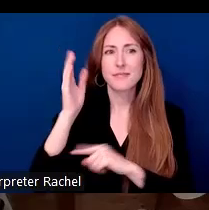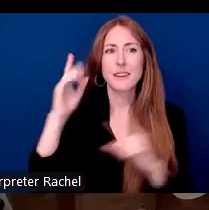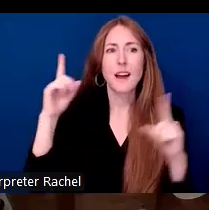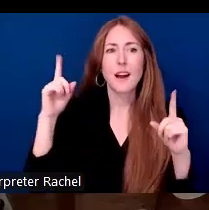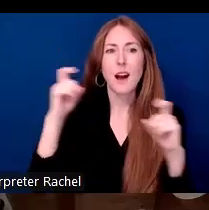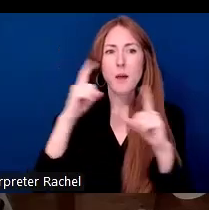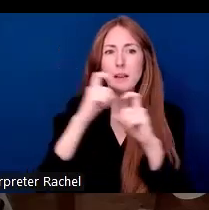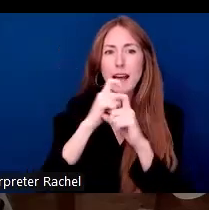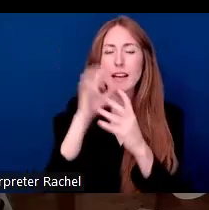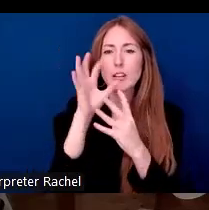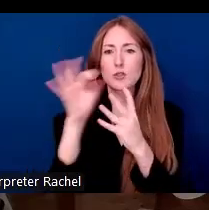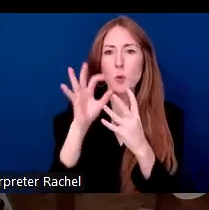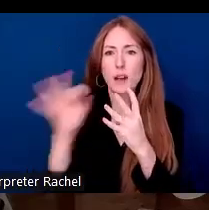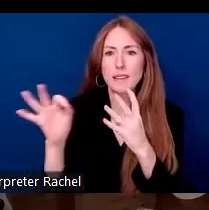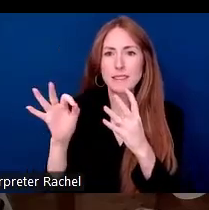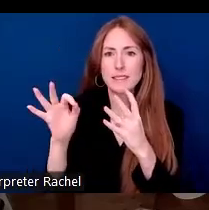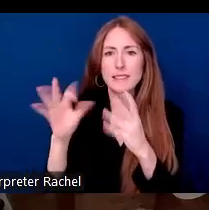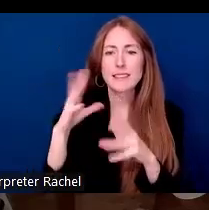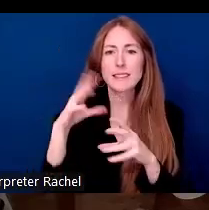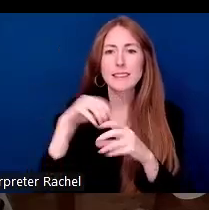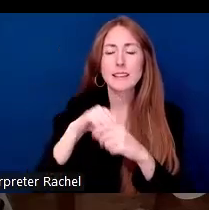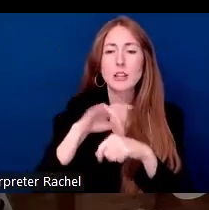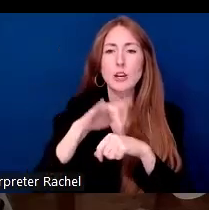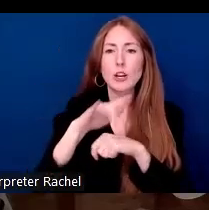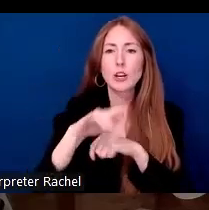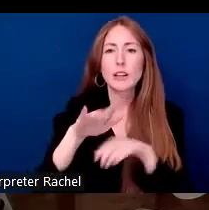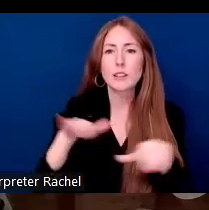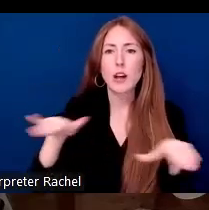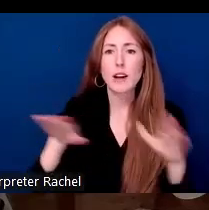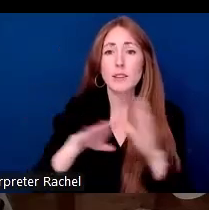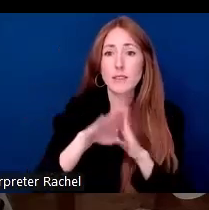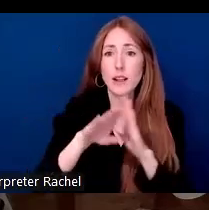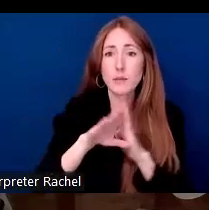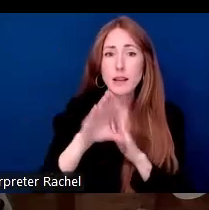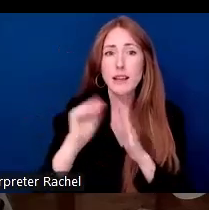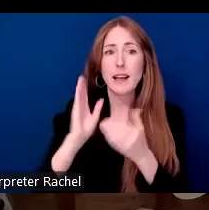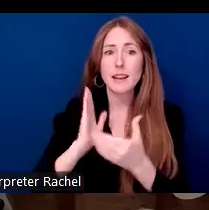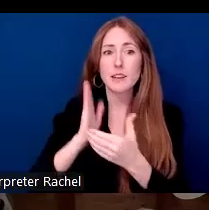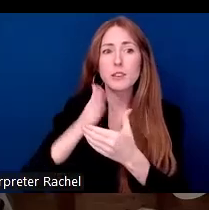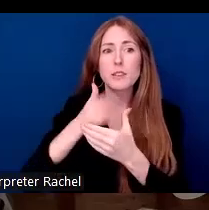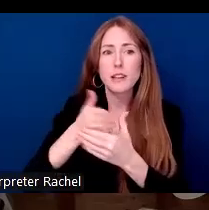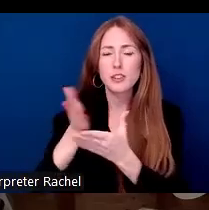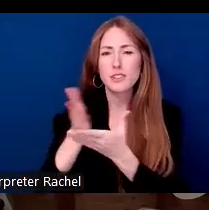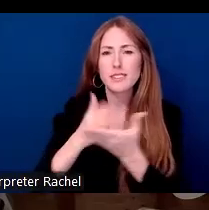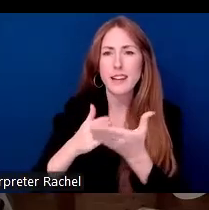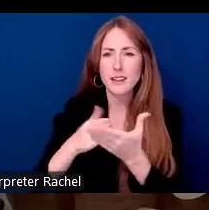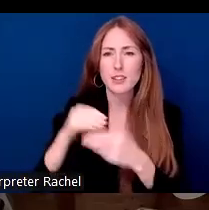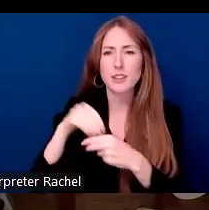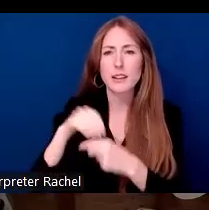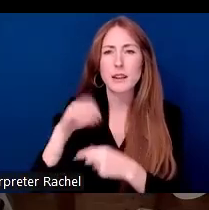Early Child Development and Intervention Sector in British Columbia in western Canada. I'm Alison